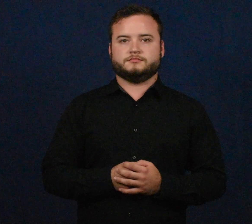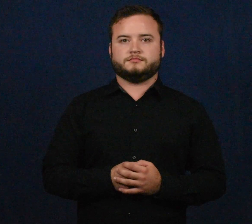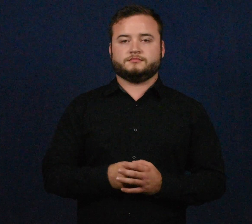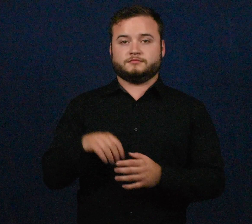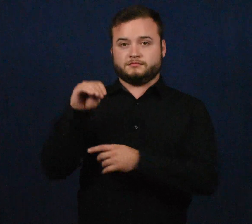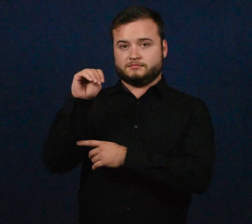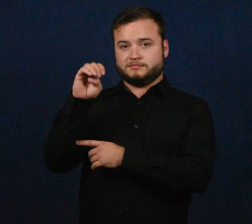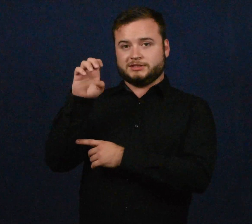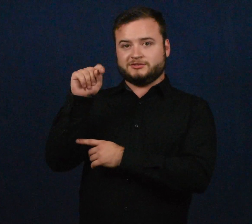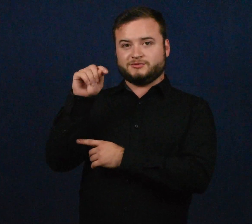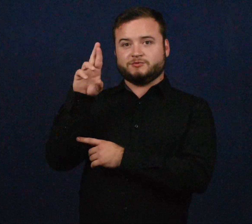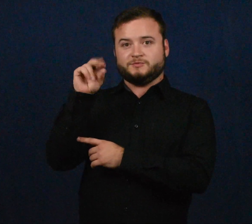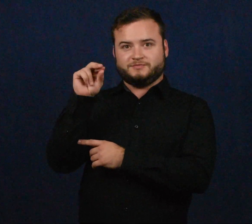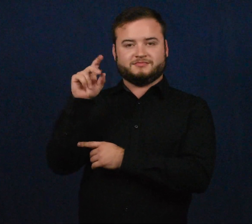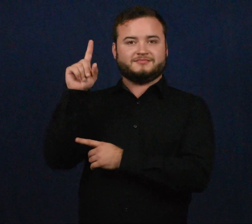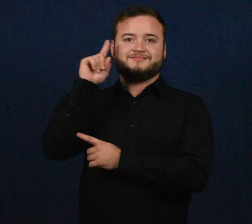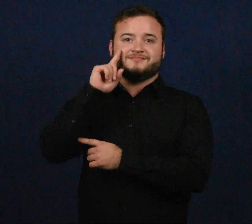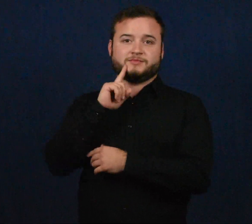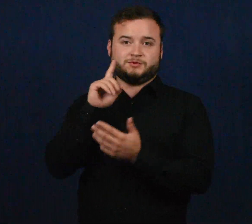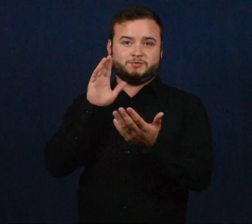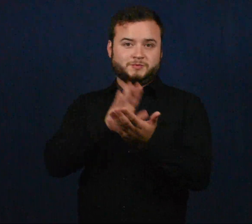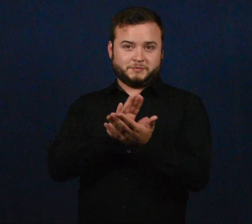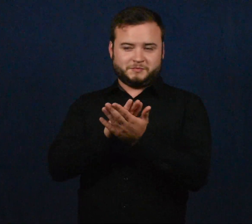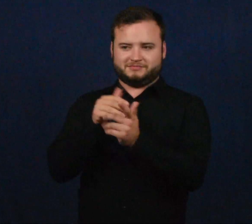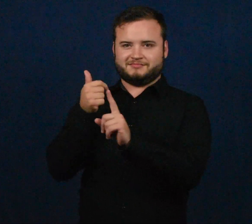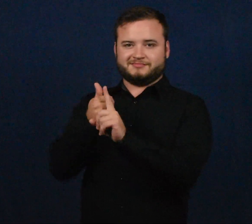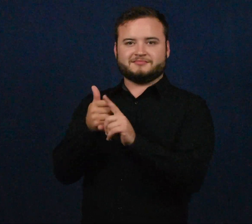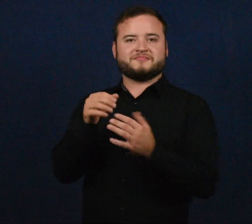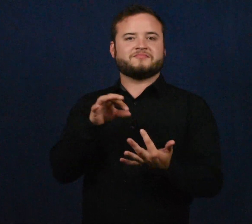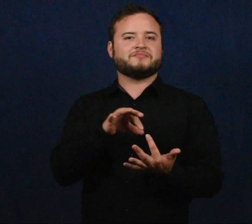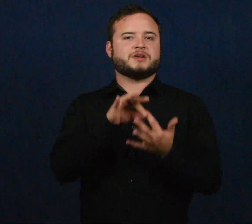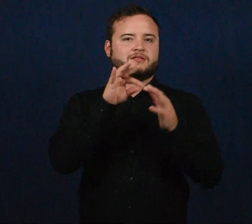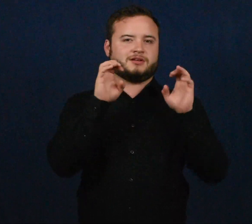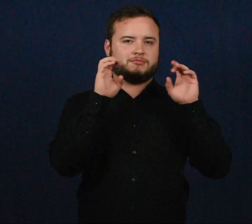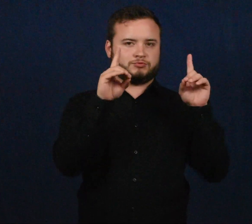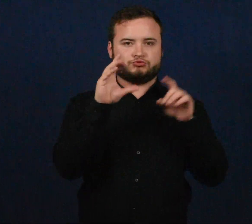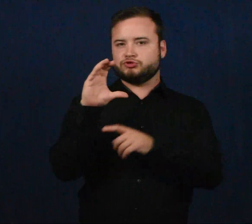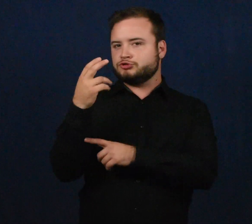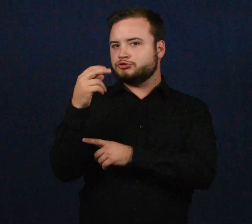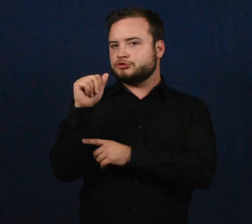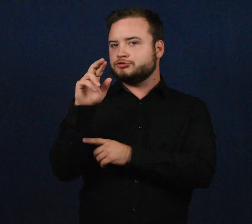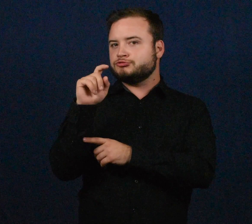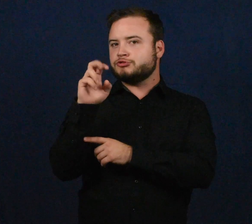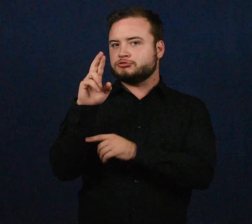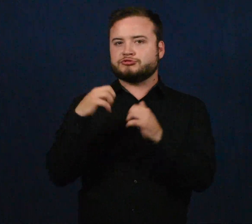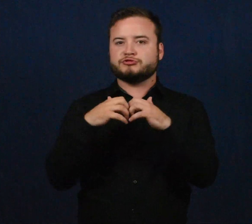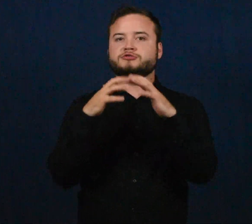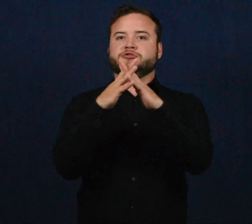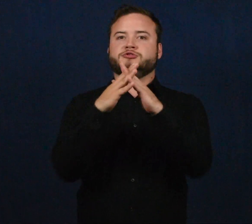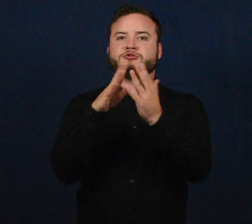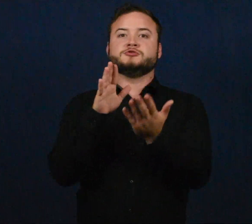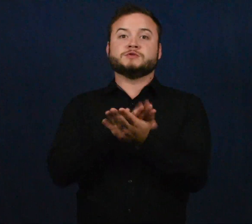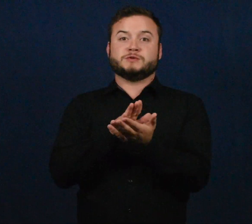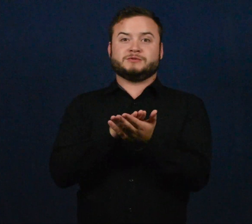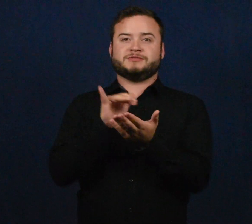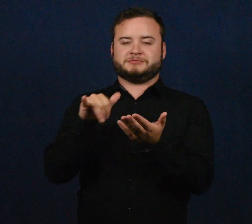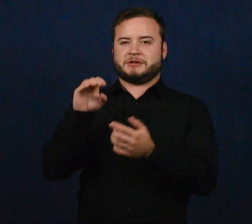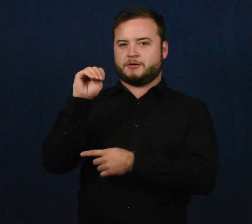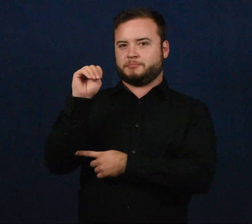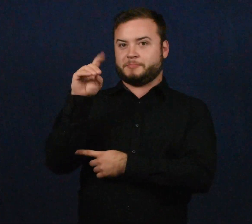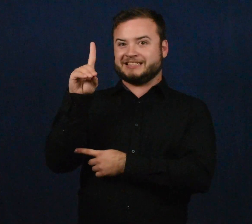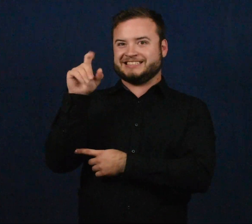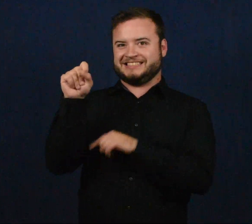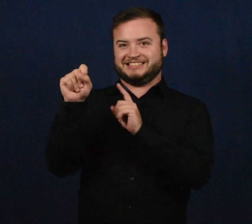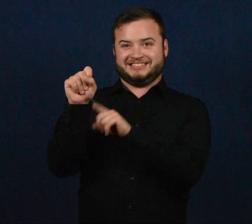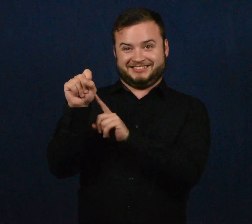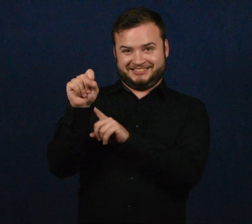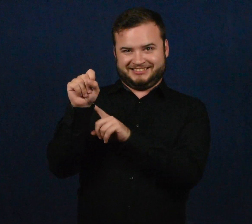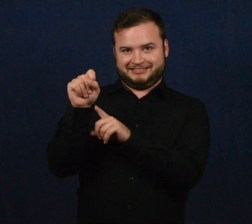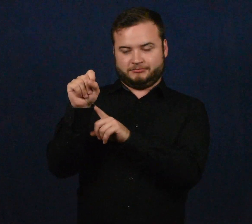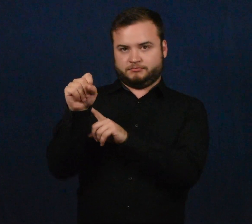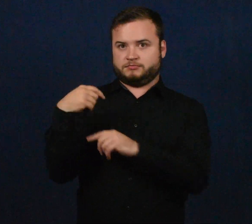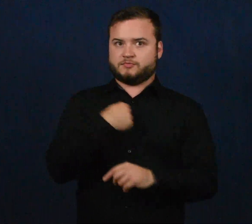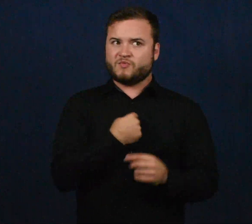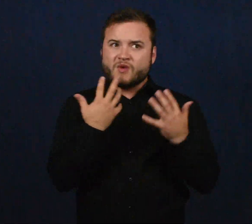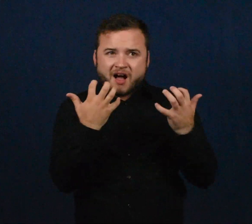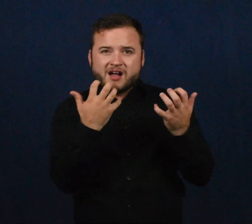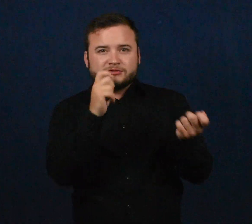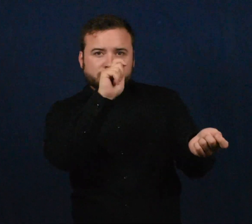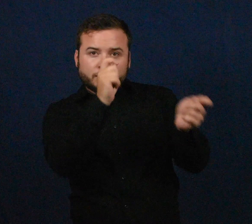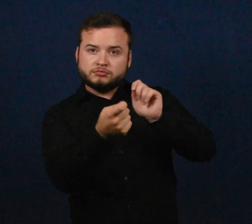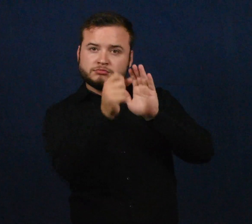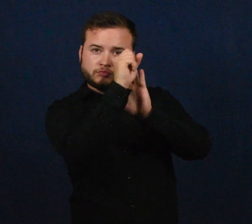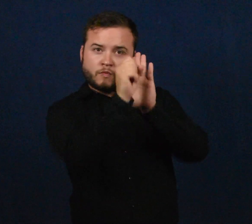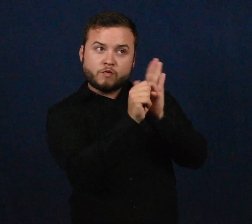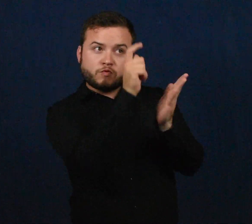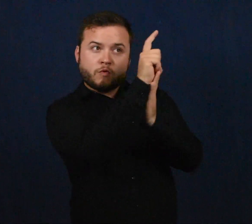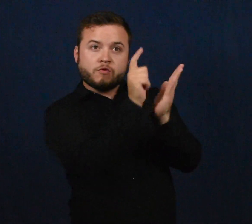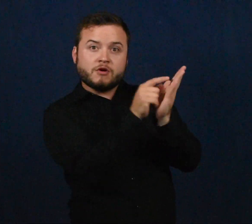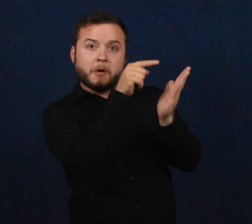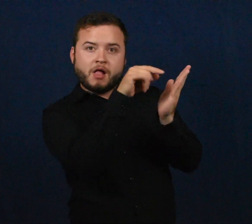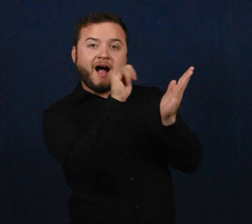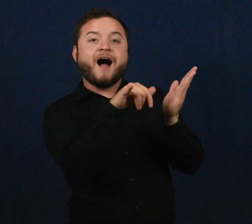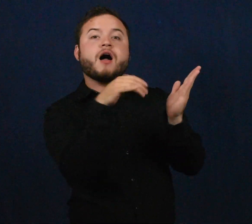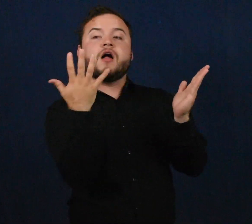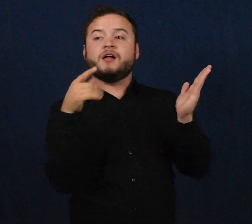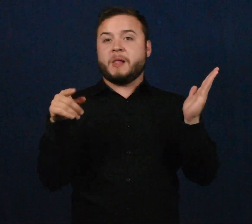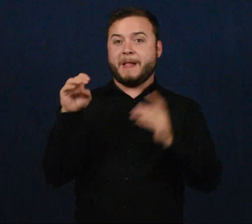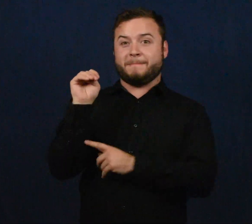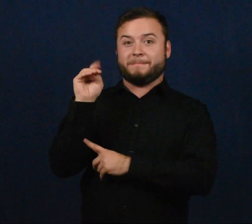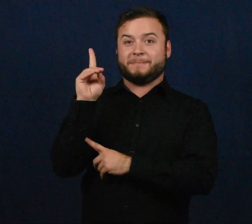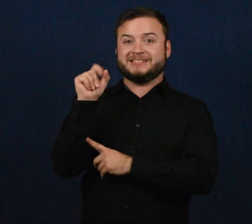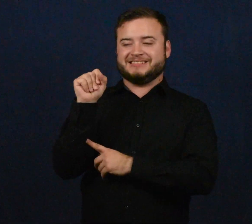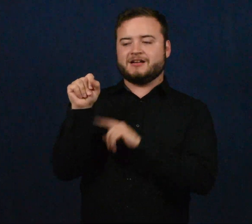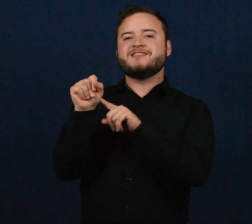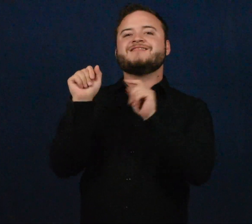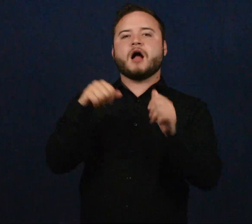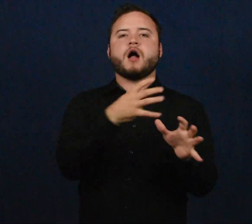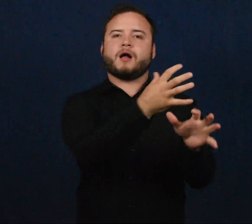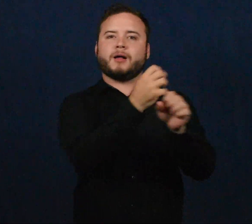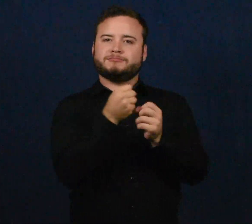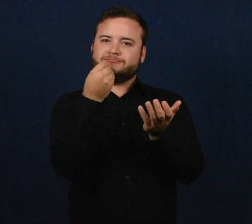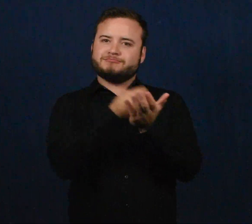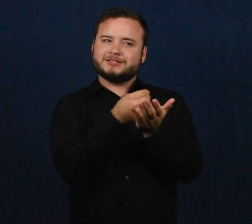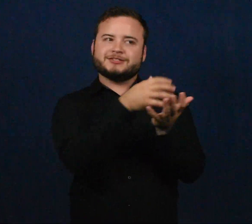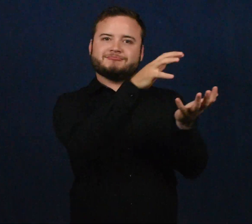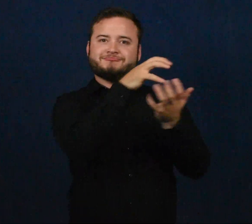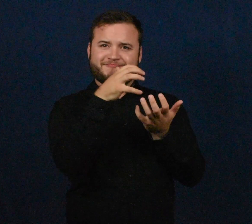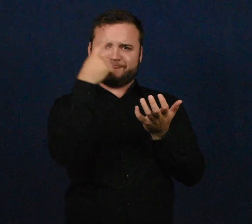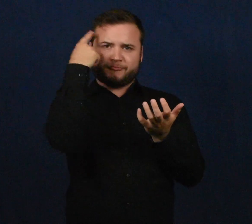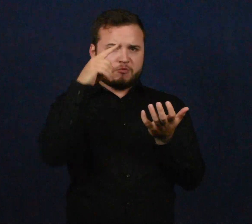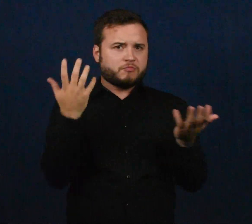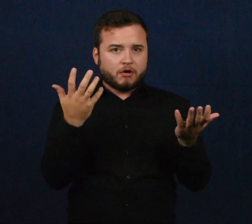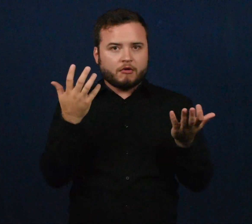We wanted to change state law so Metro Deaf School, a special education Charter School, can be reimbursed